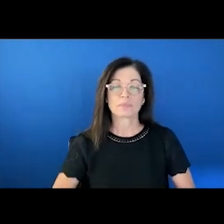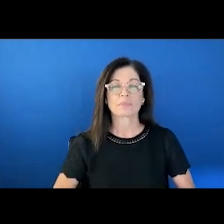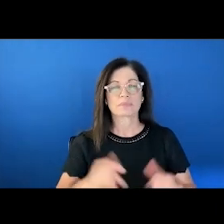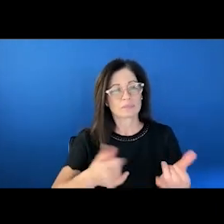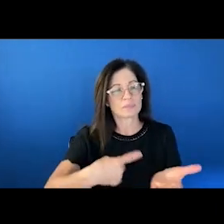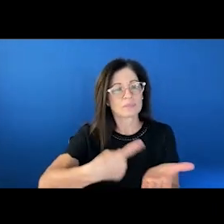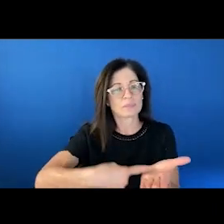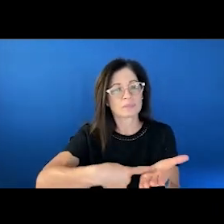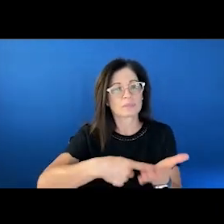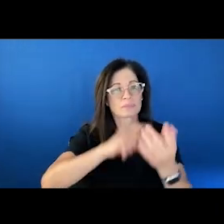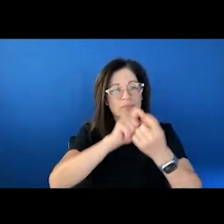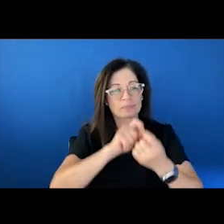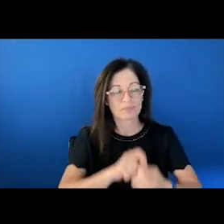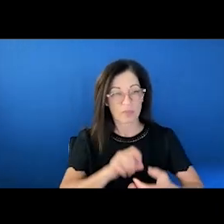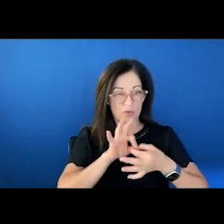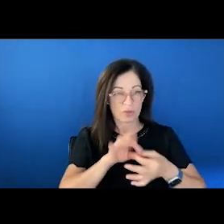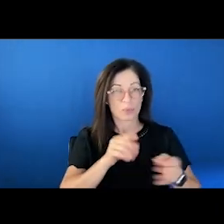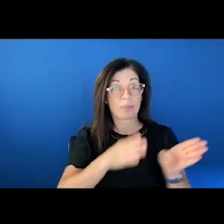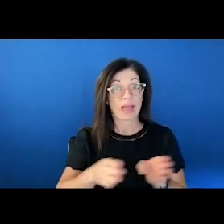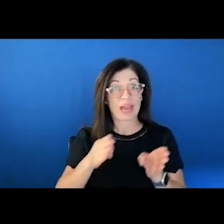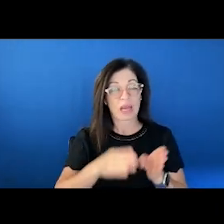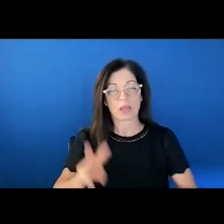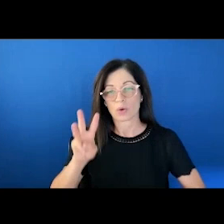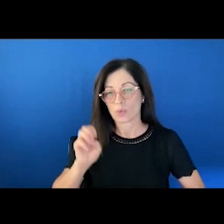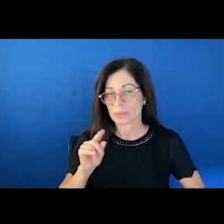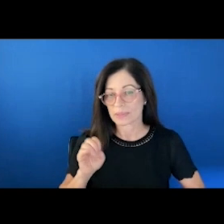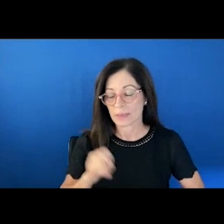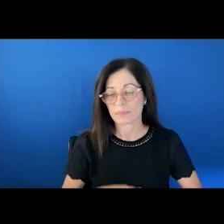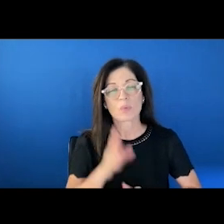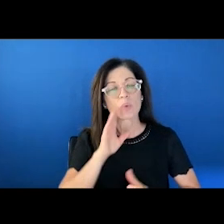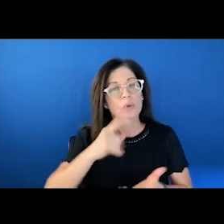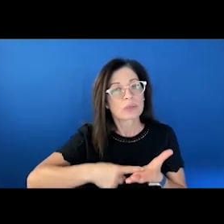Let’s get into the details of planning your website. We’re going to discuss